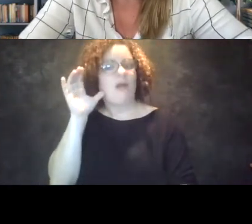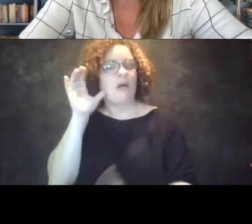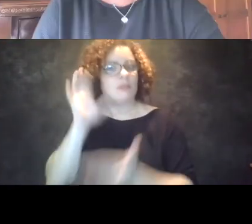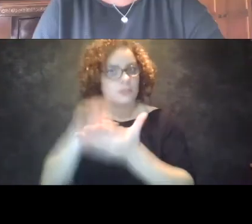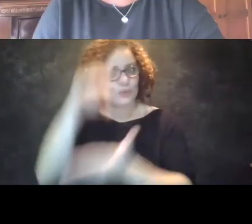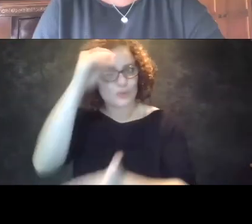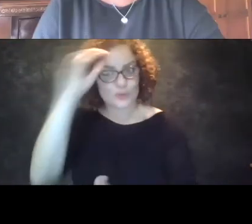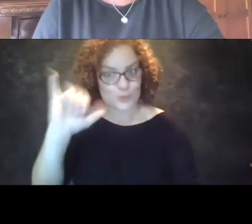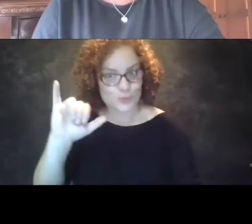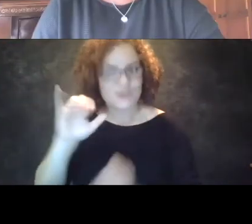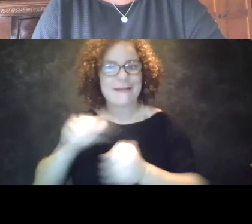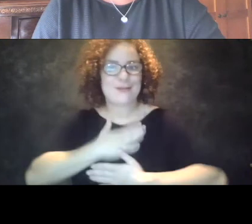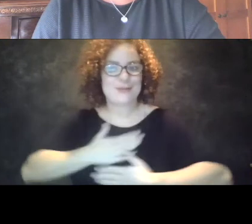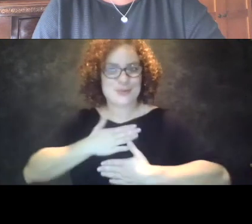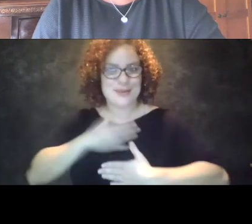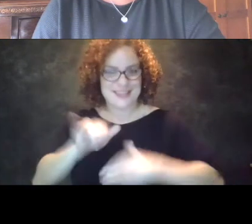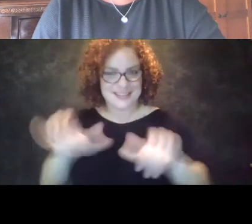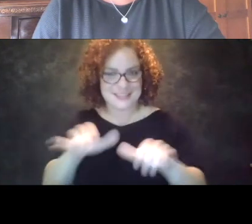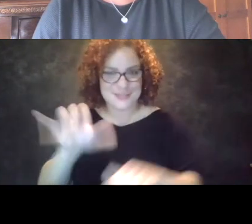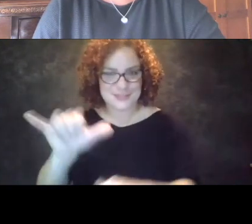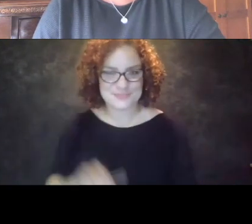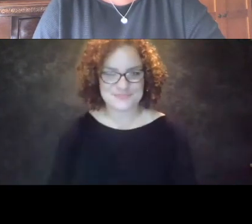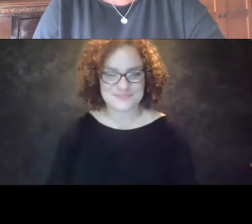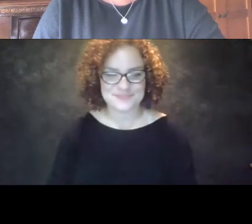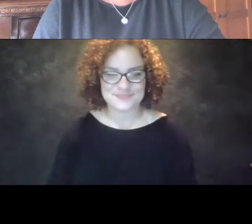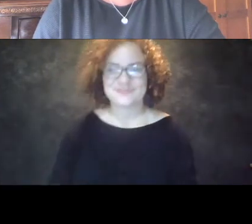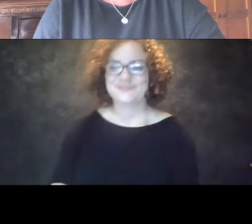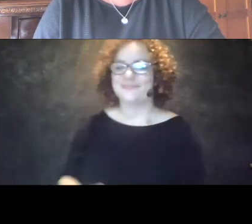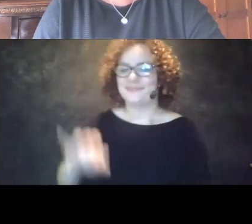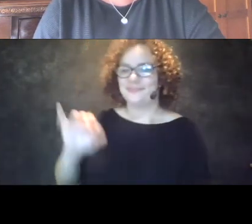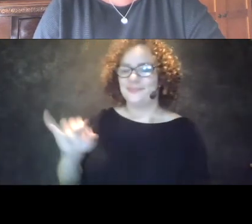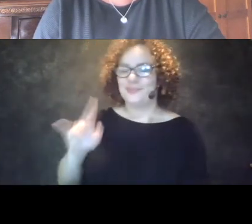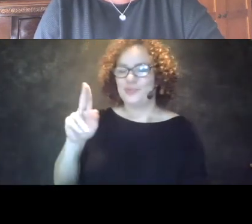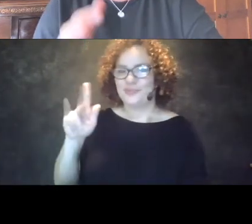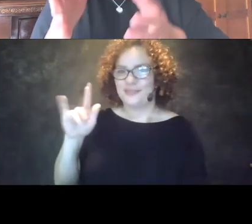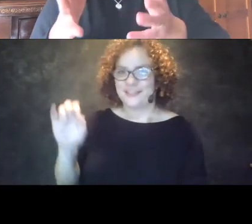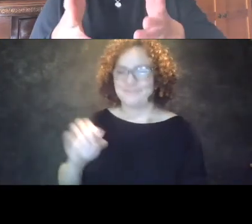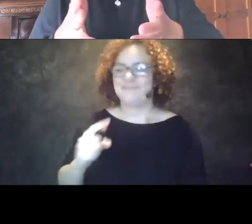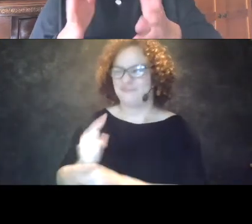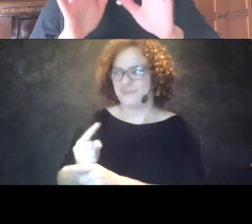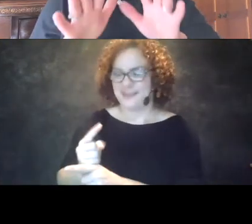Julie Maier: the next few slides we're going to just really talk about this and I'm not